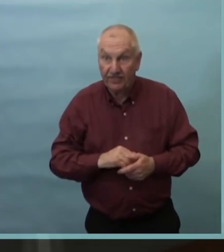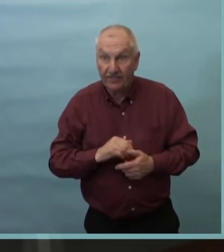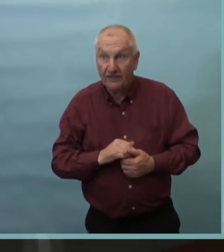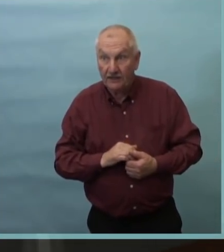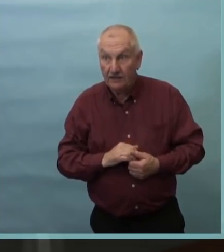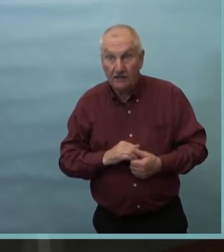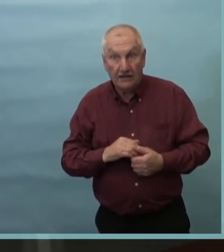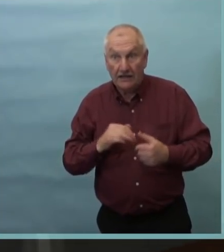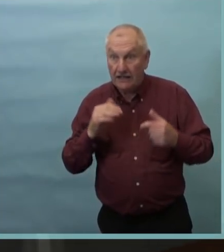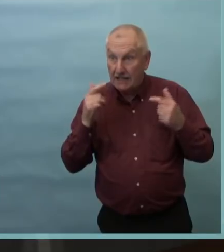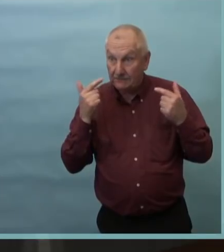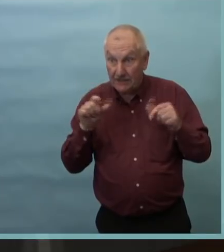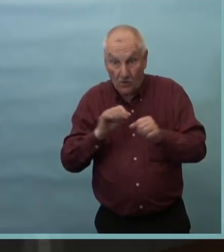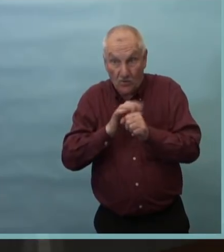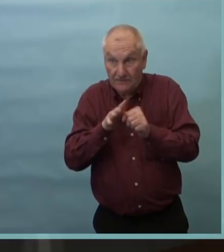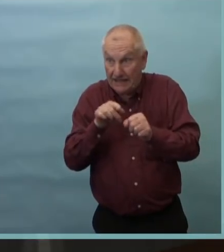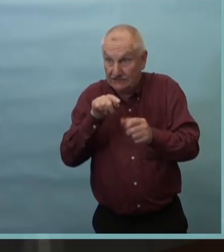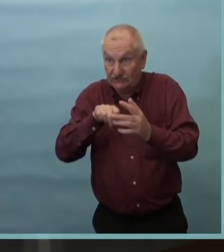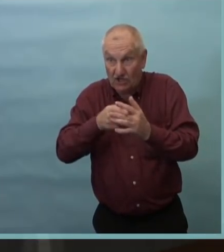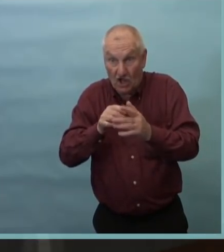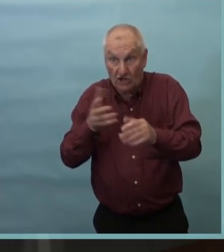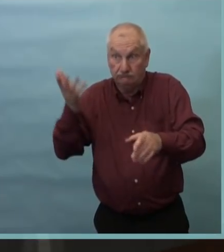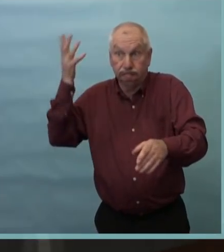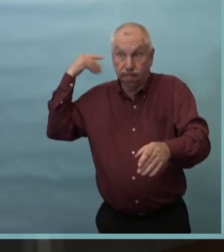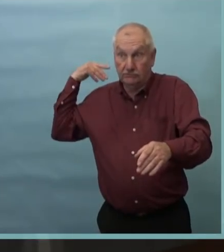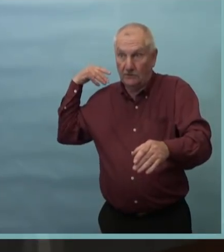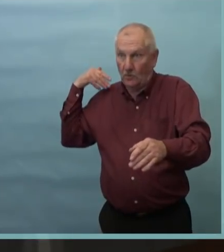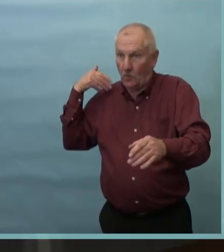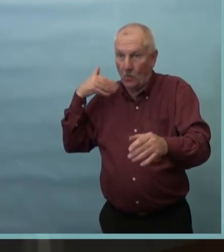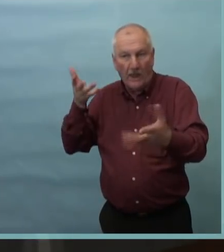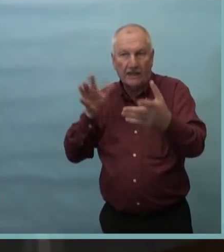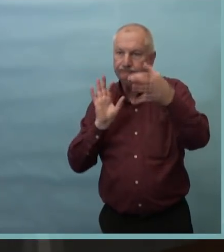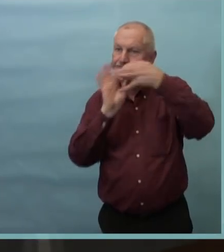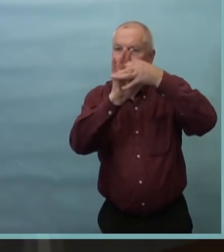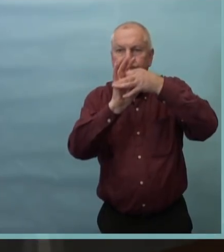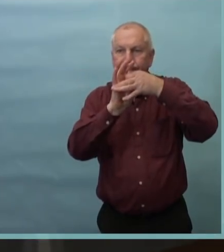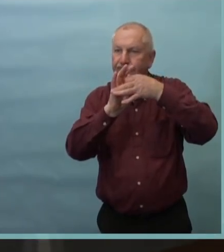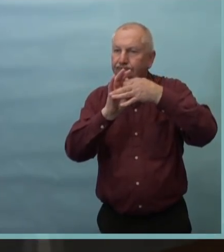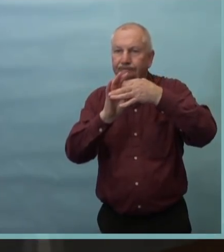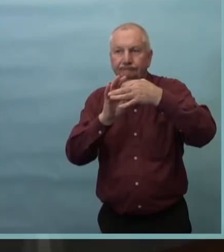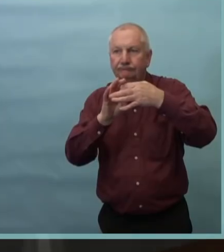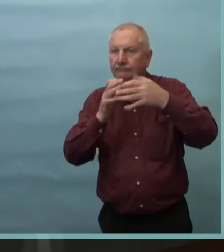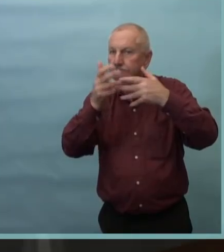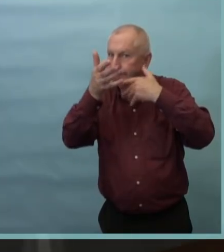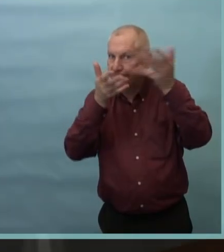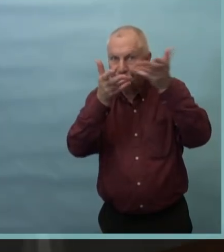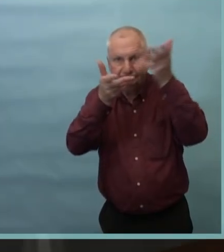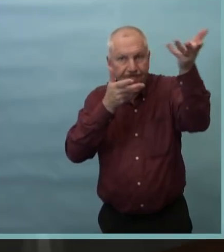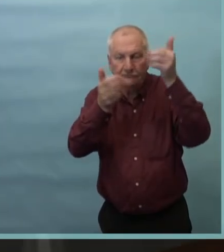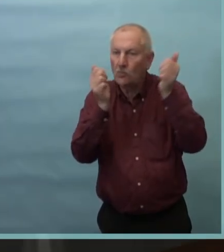structure and and they're following a number of our guidelines the we've you